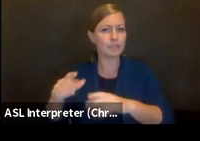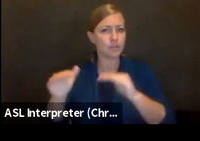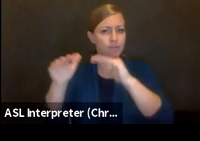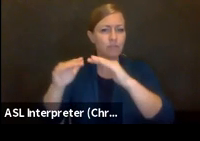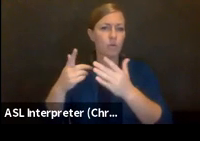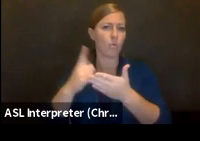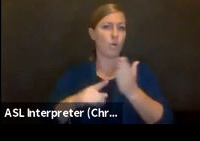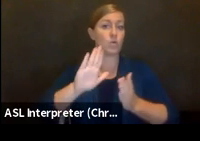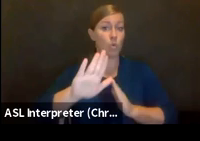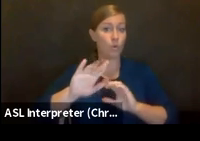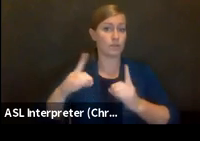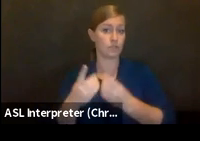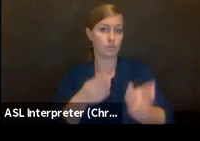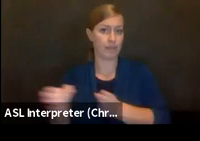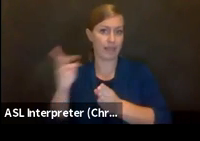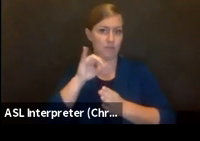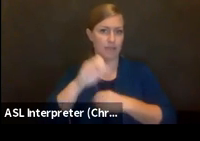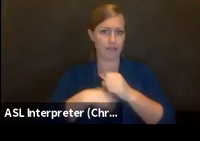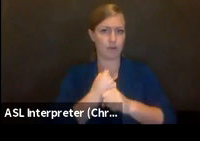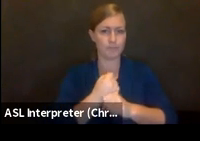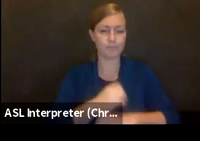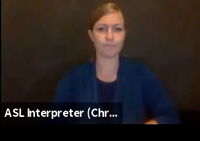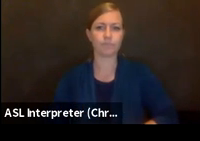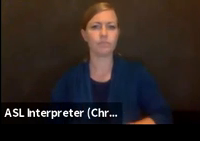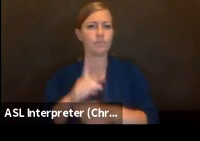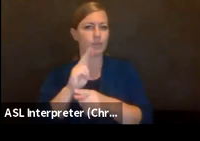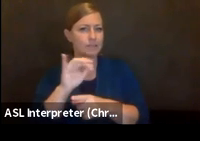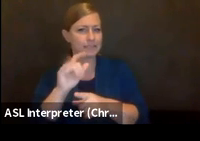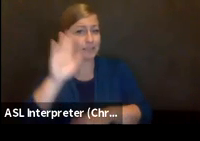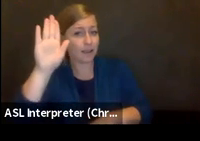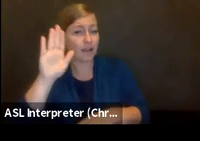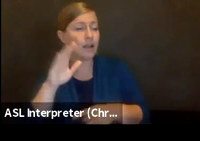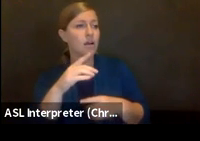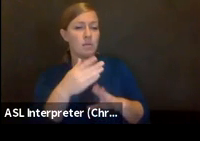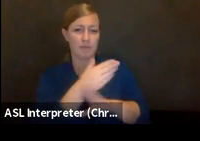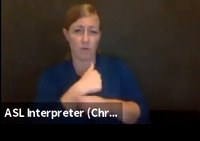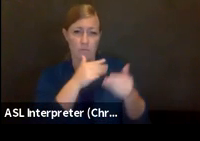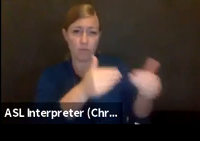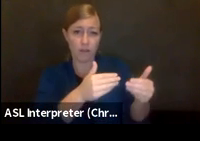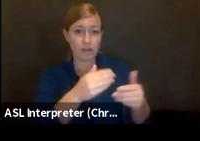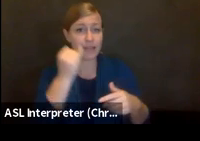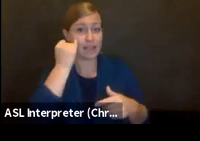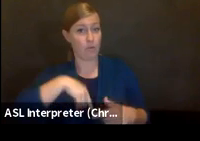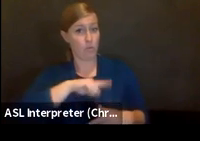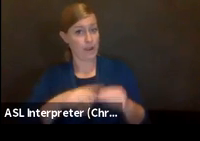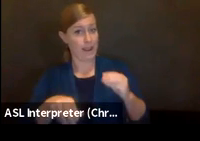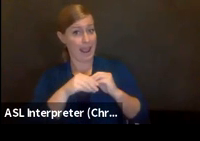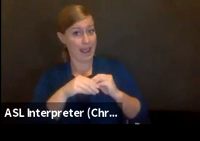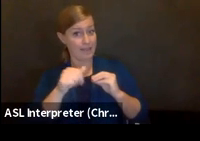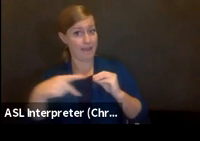Kristina Wambold: Really quick before we move on. If we add these resources to our course do students have to add them as well, or will they be there for students.